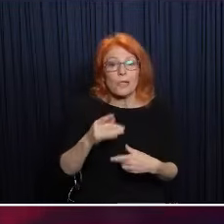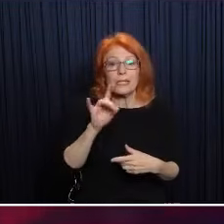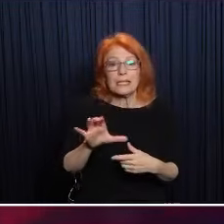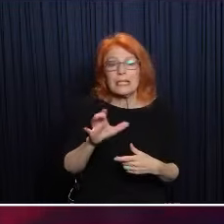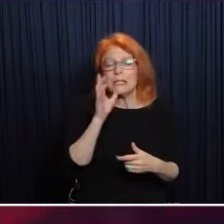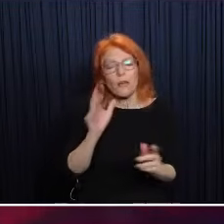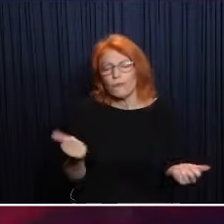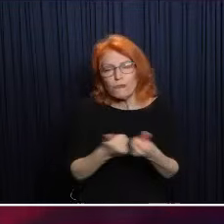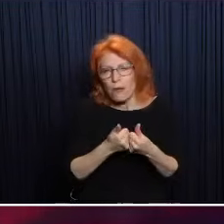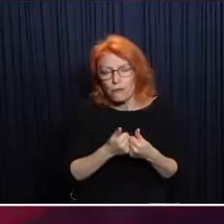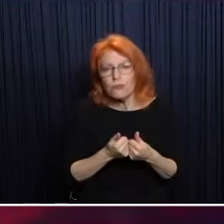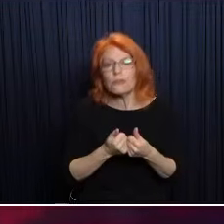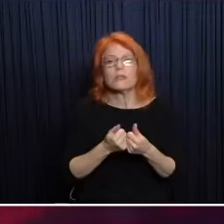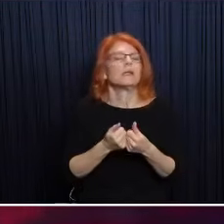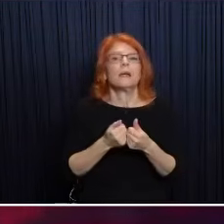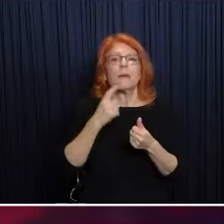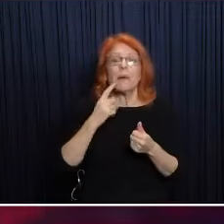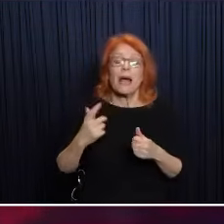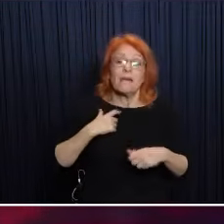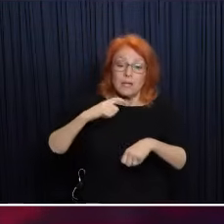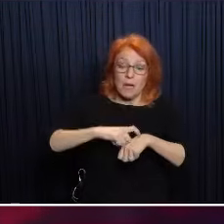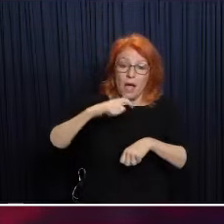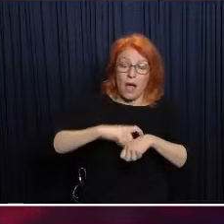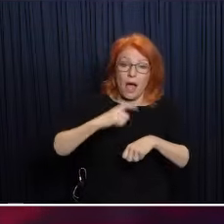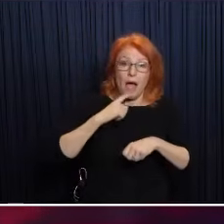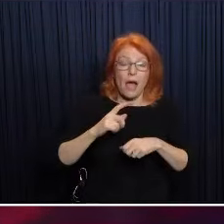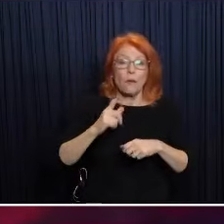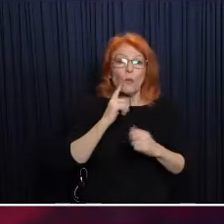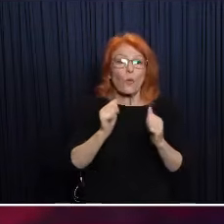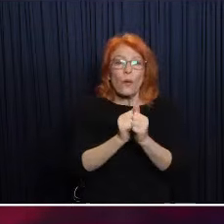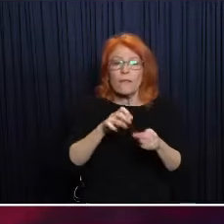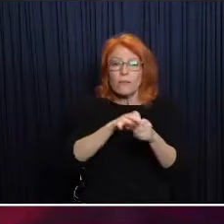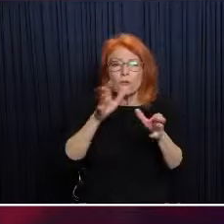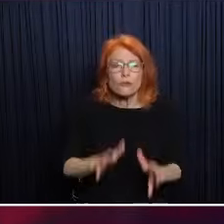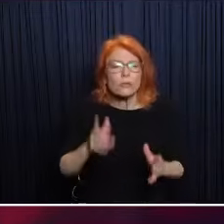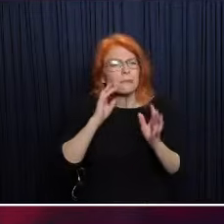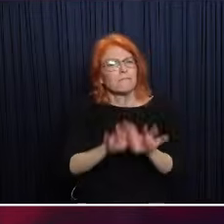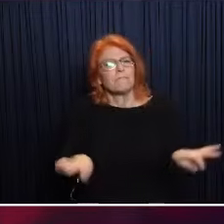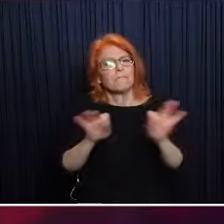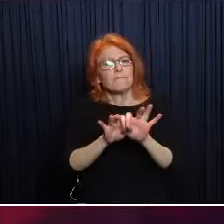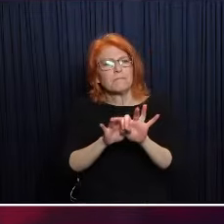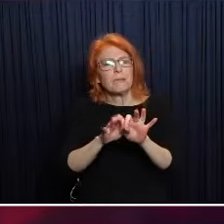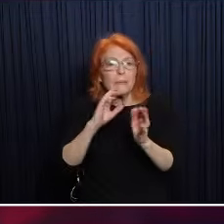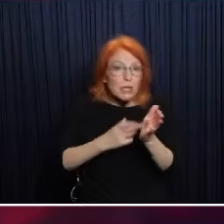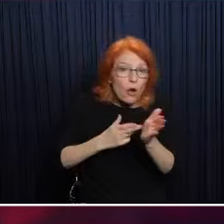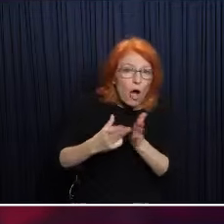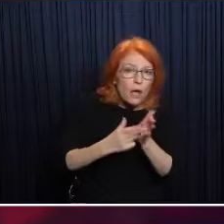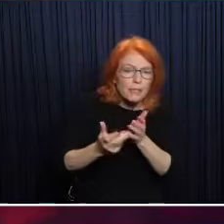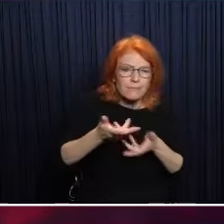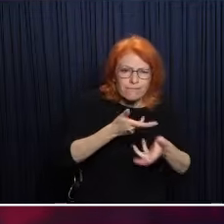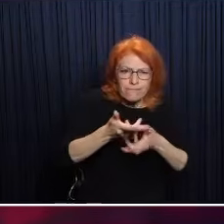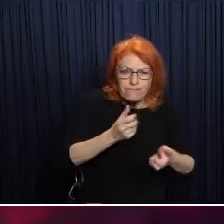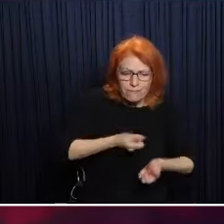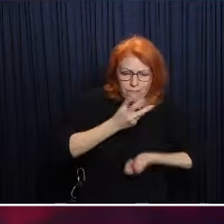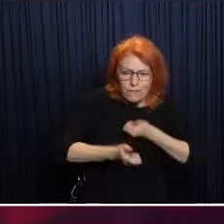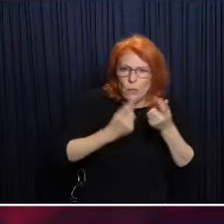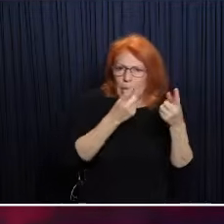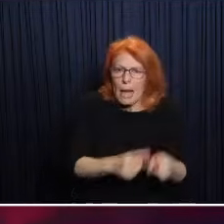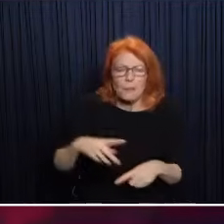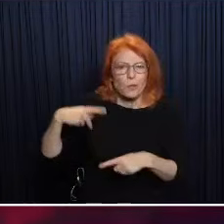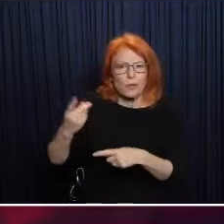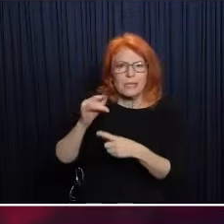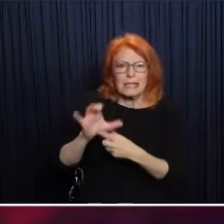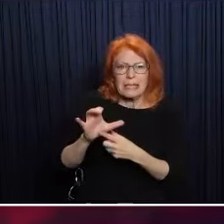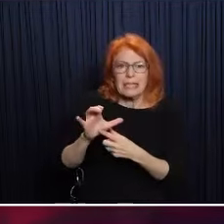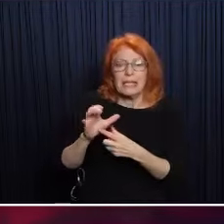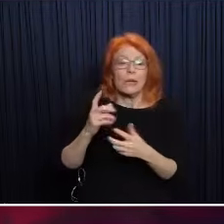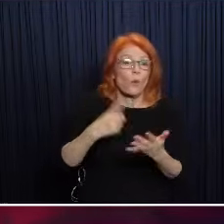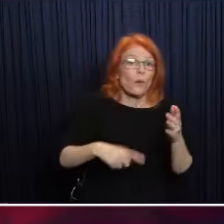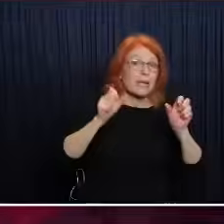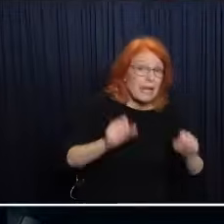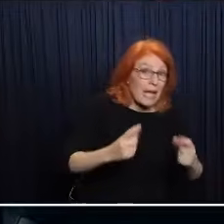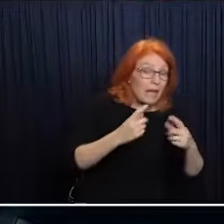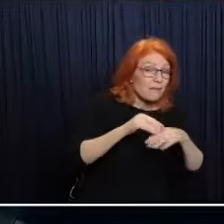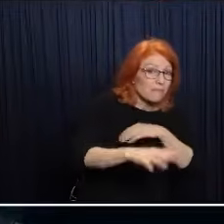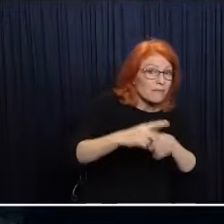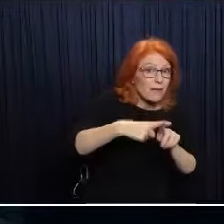I'M USED TO TRAVELING 40 HOURS.